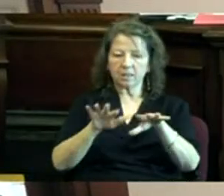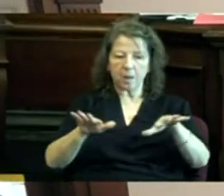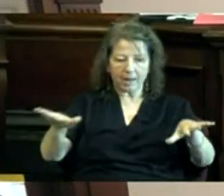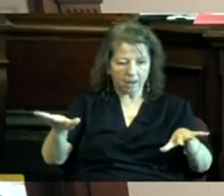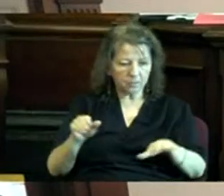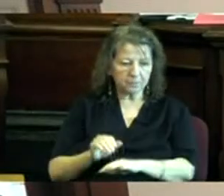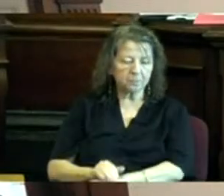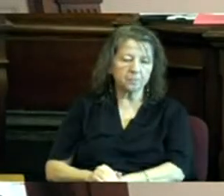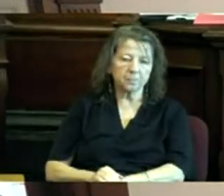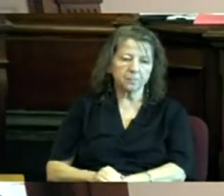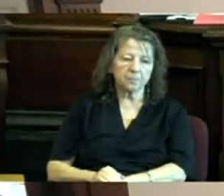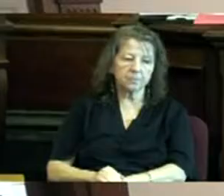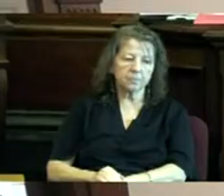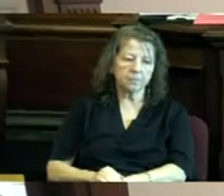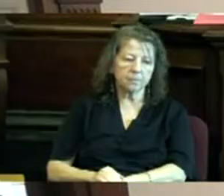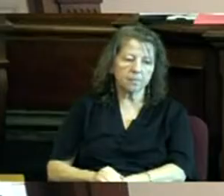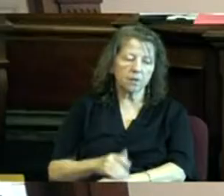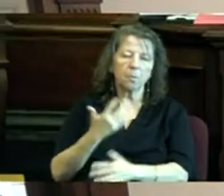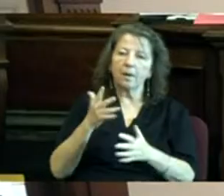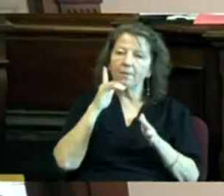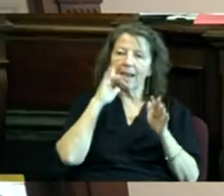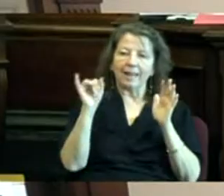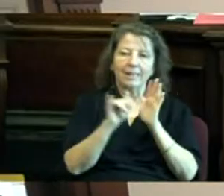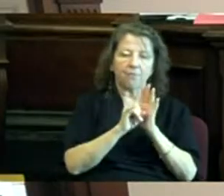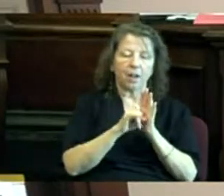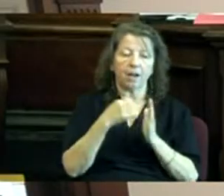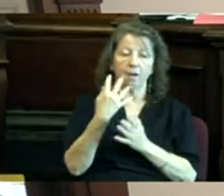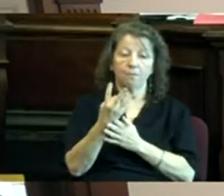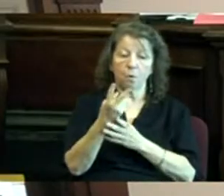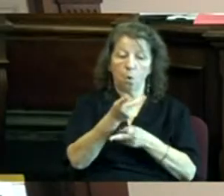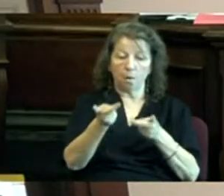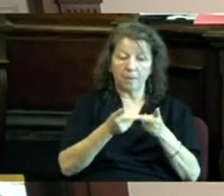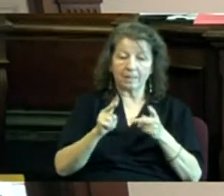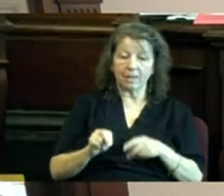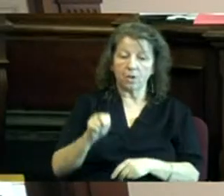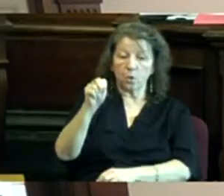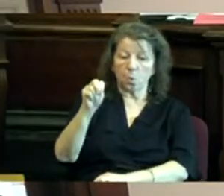and that then we can extend it